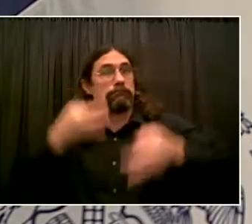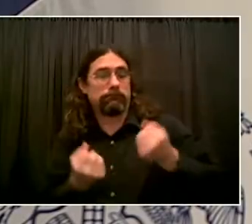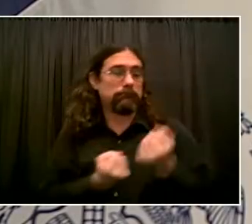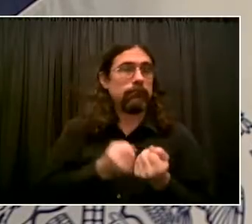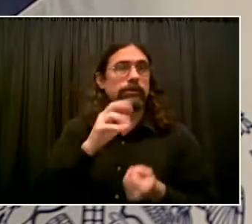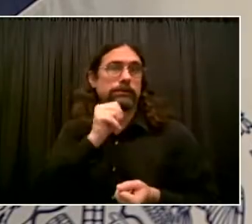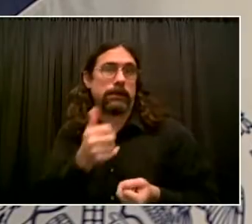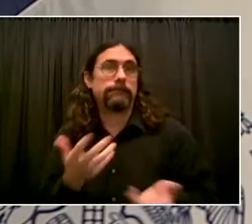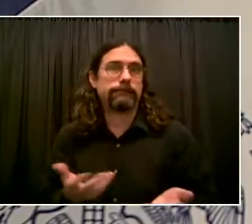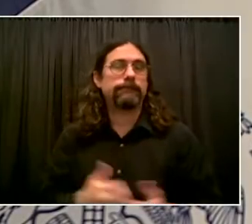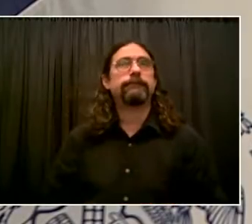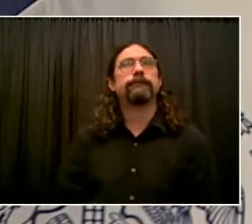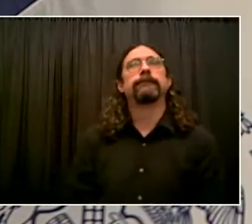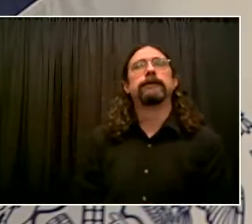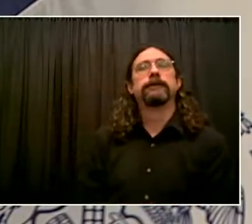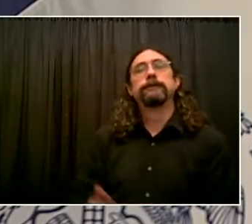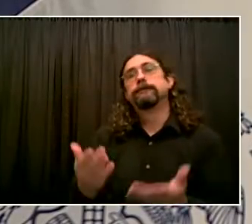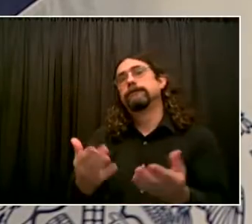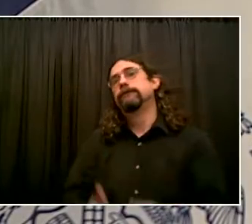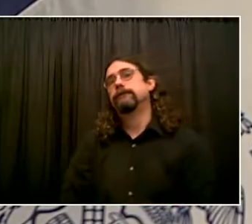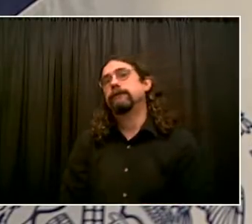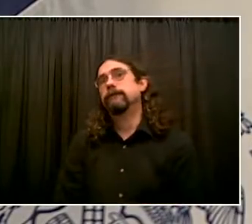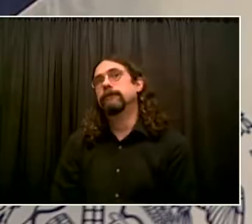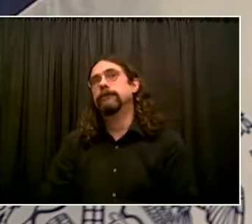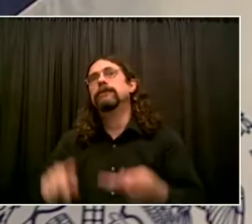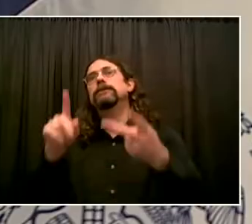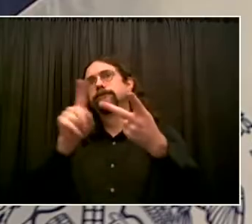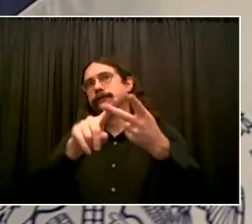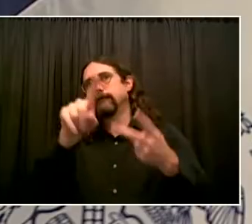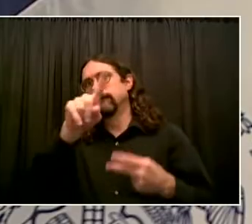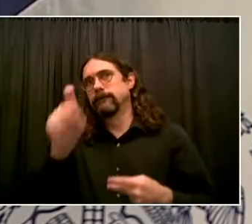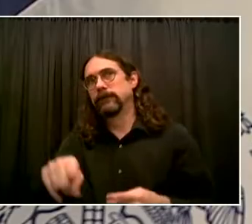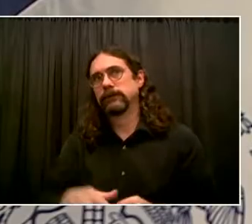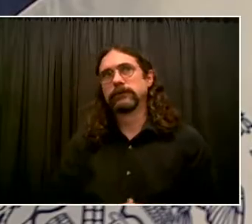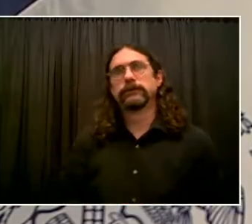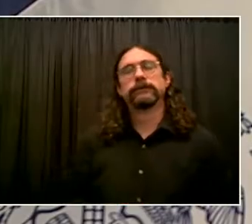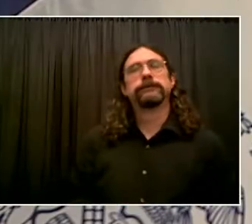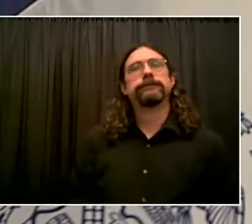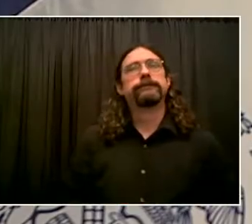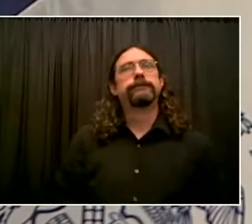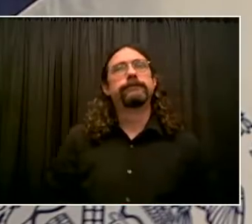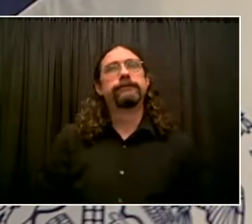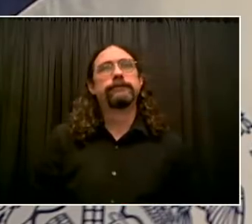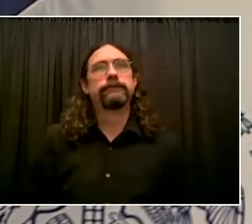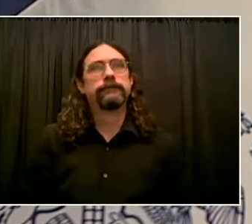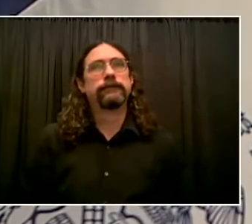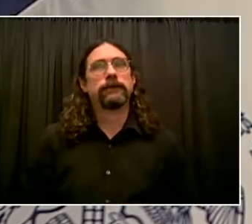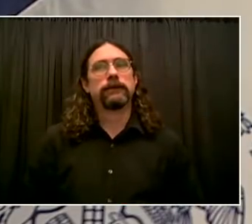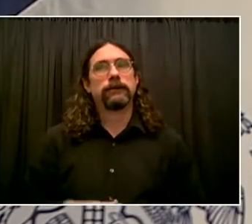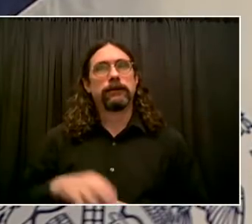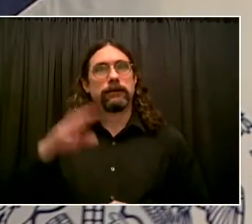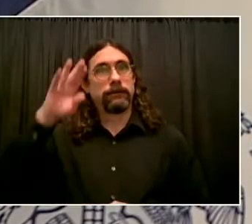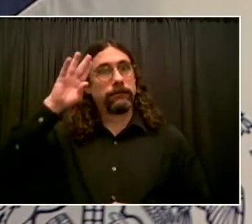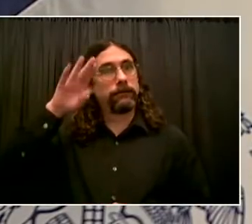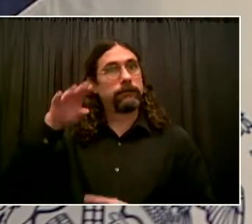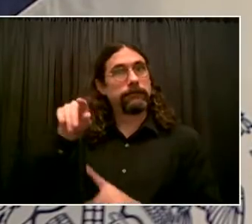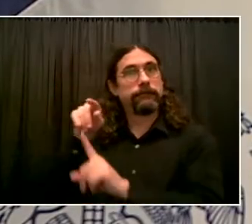TOPIC, AS I AM